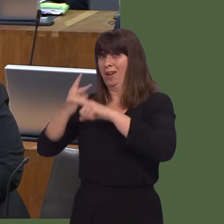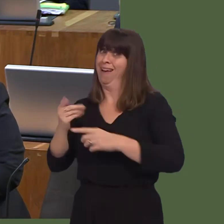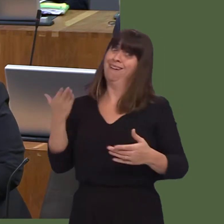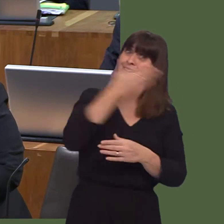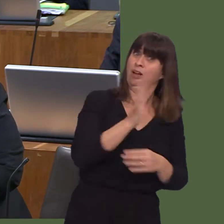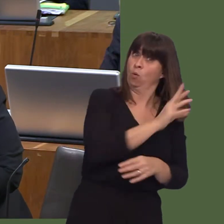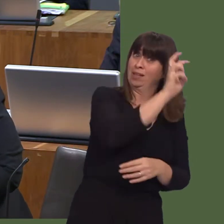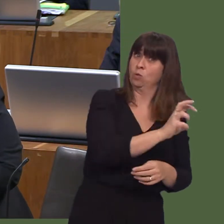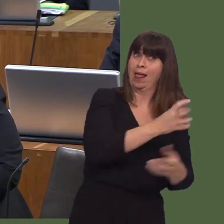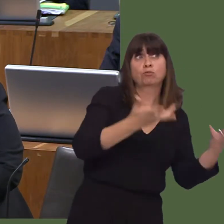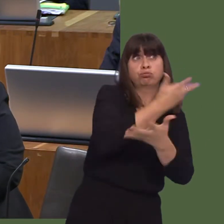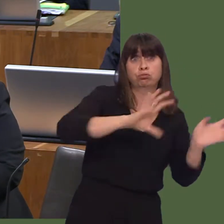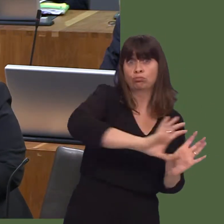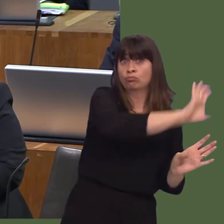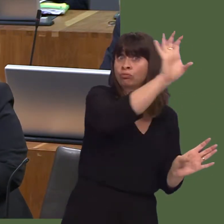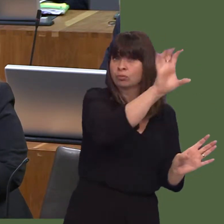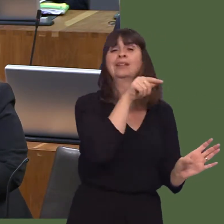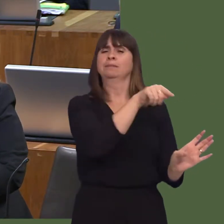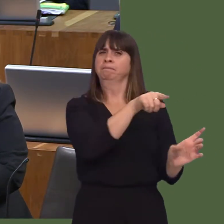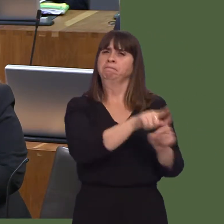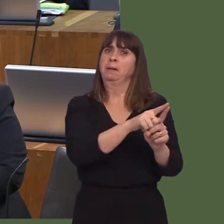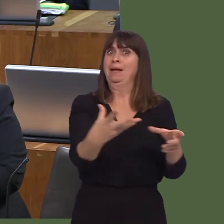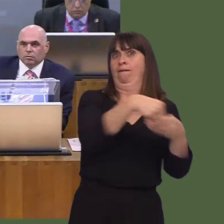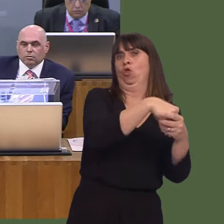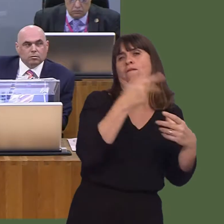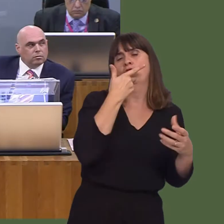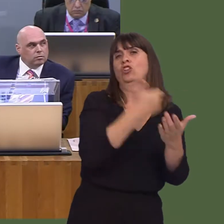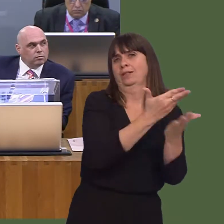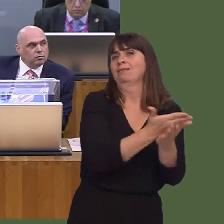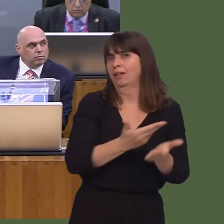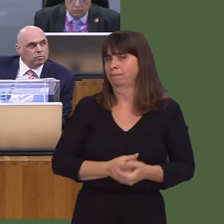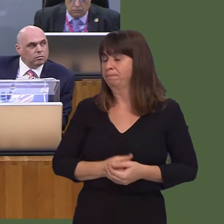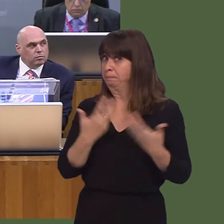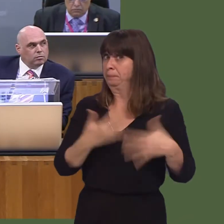Wales, with a view to facilitating exactly what the Member has set out.